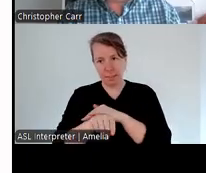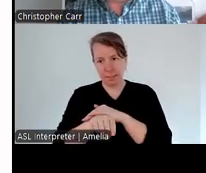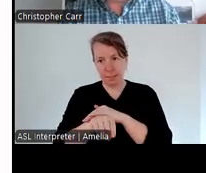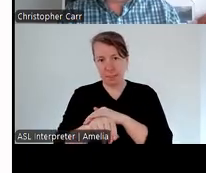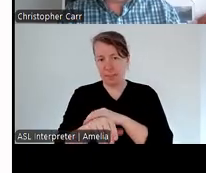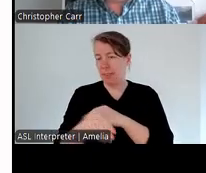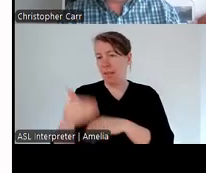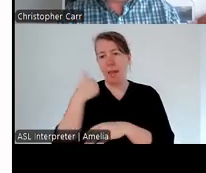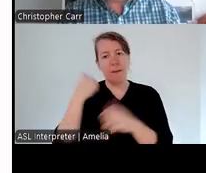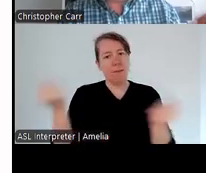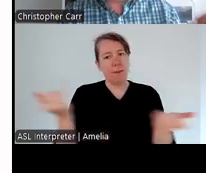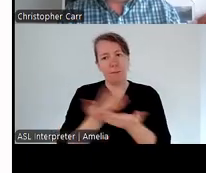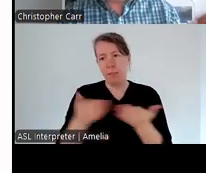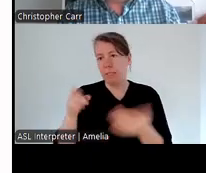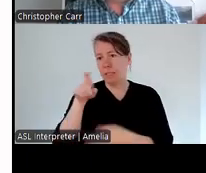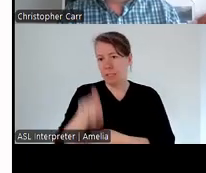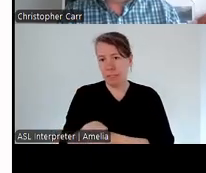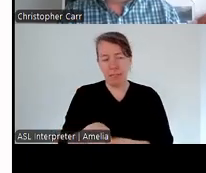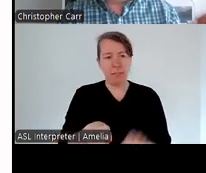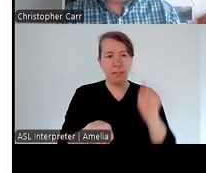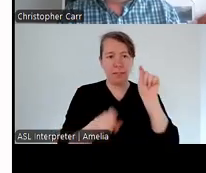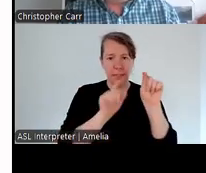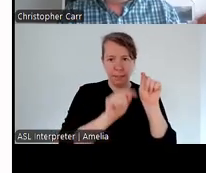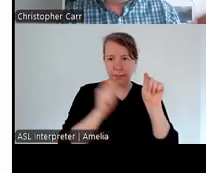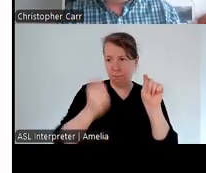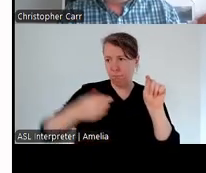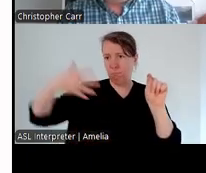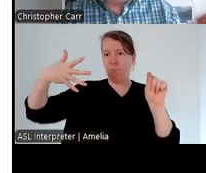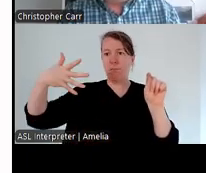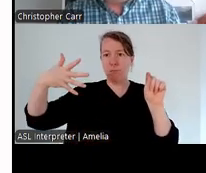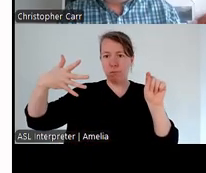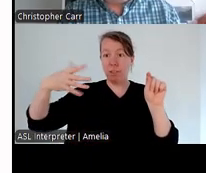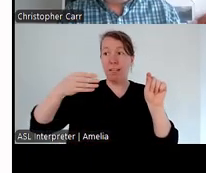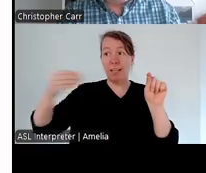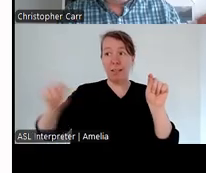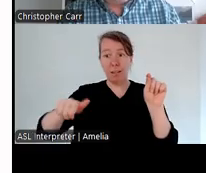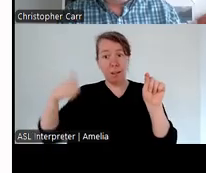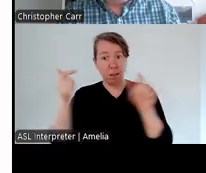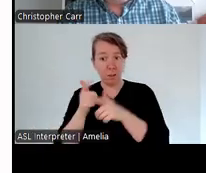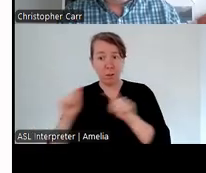of the tools that they need on how to do it, And then different languages if they wanted